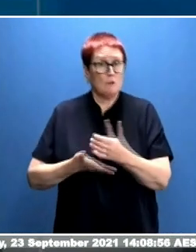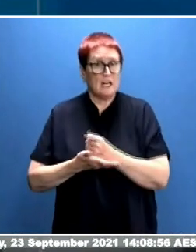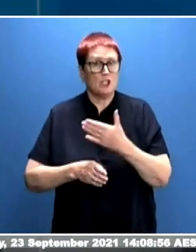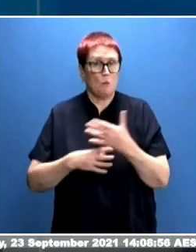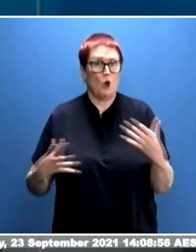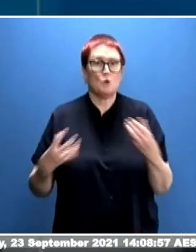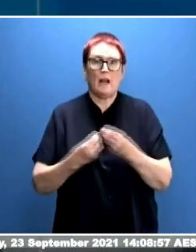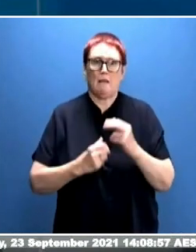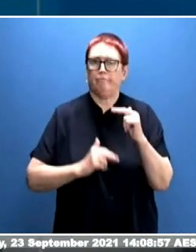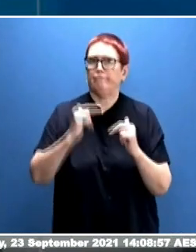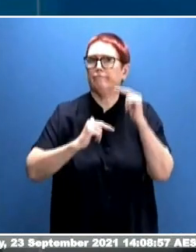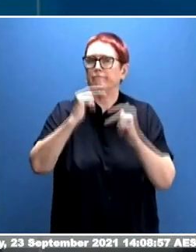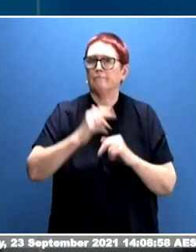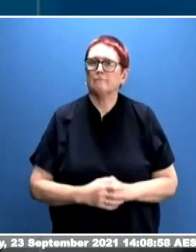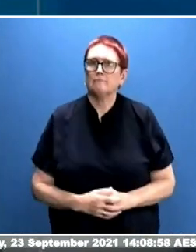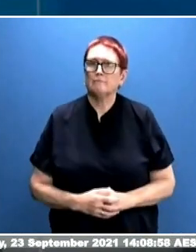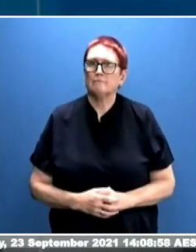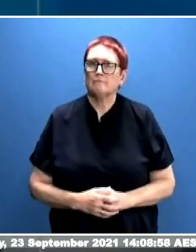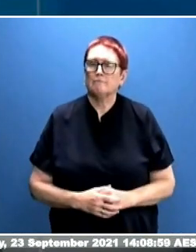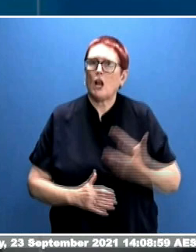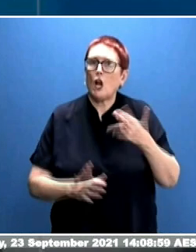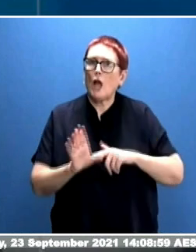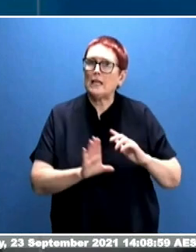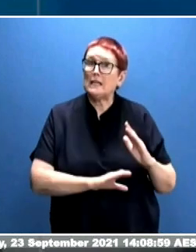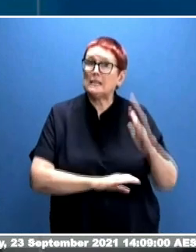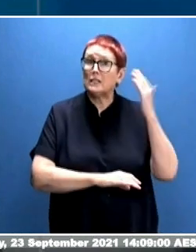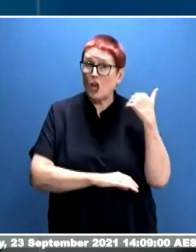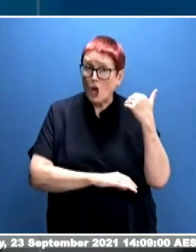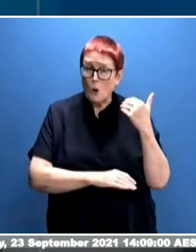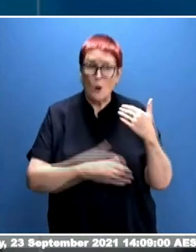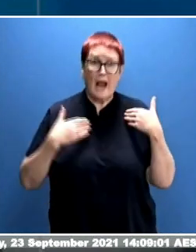because at the time the Department responsible for child protection was under the Health Department.